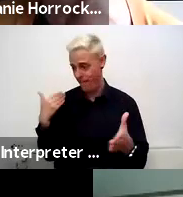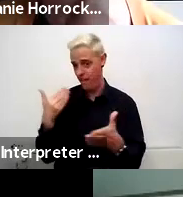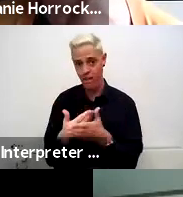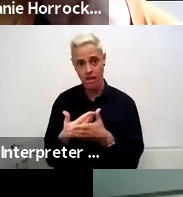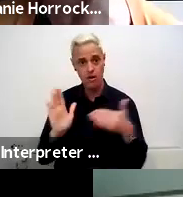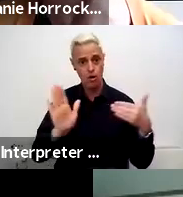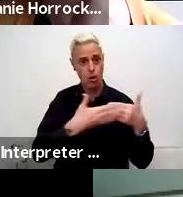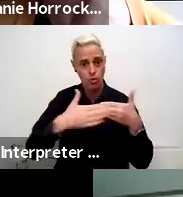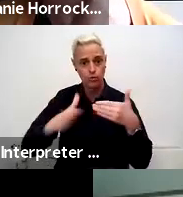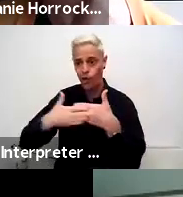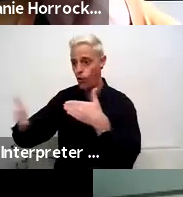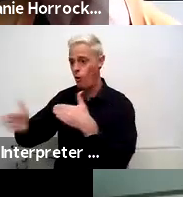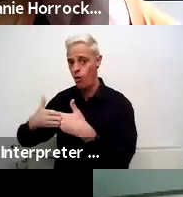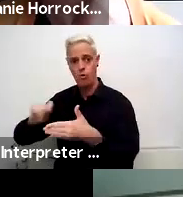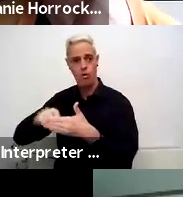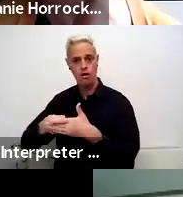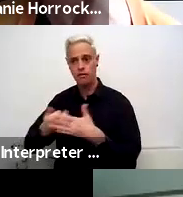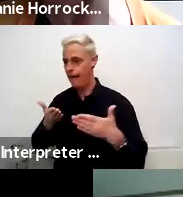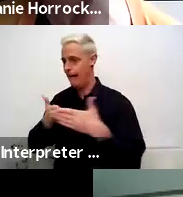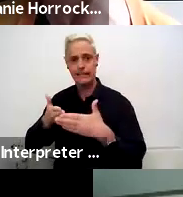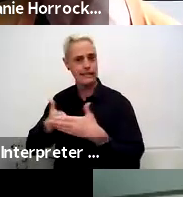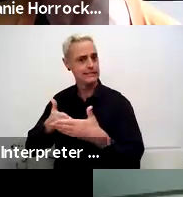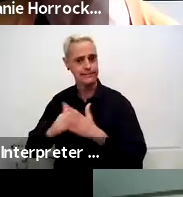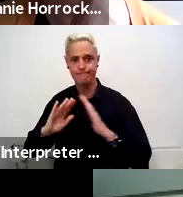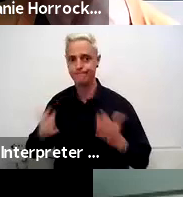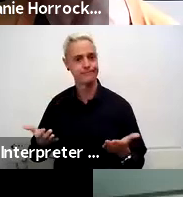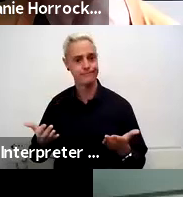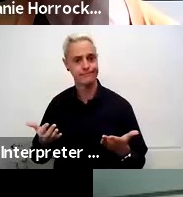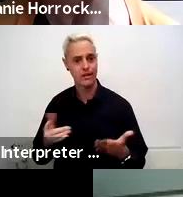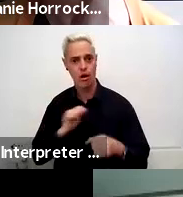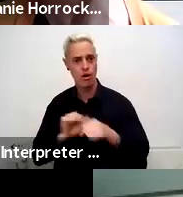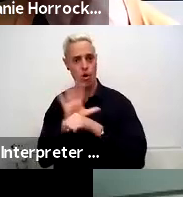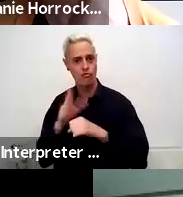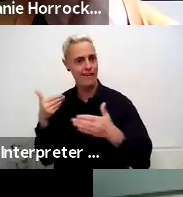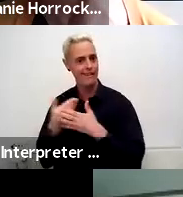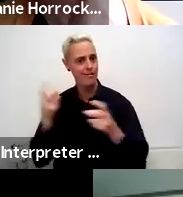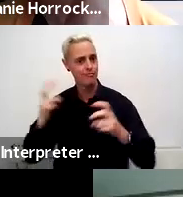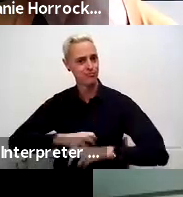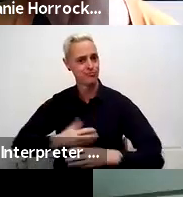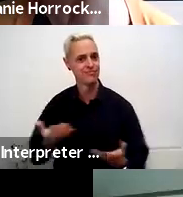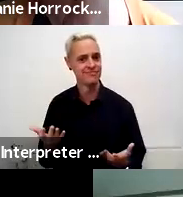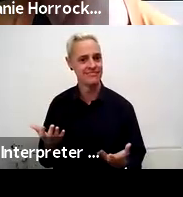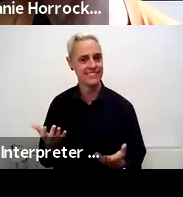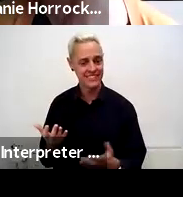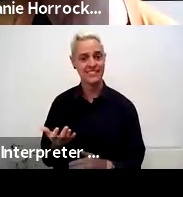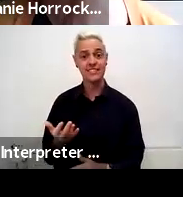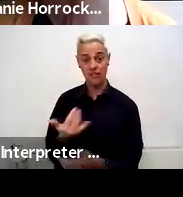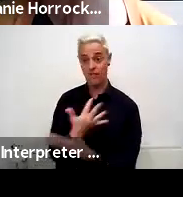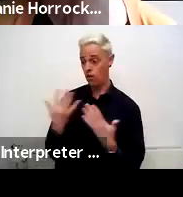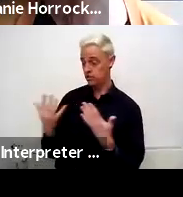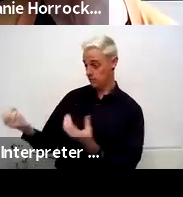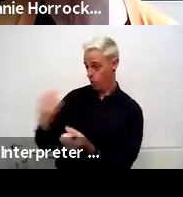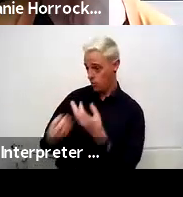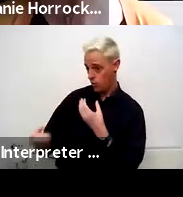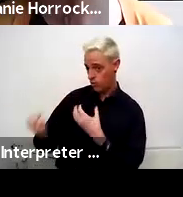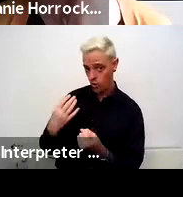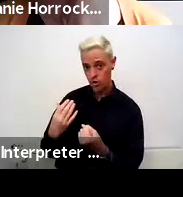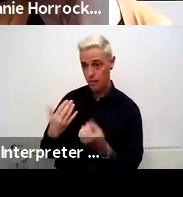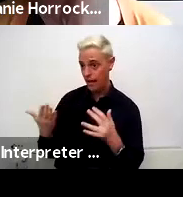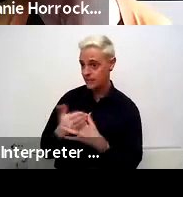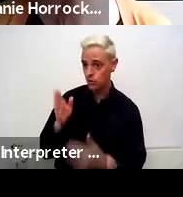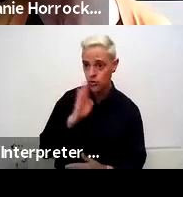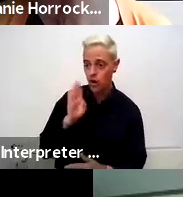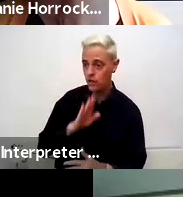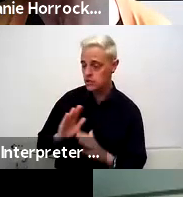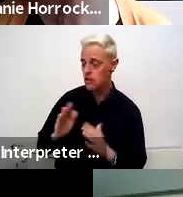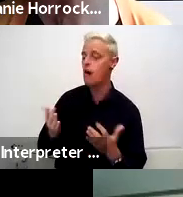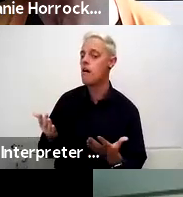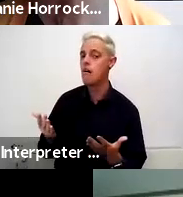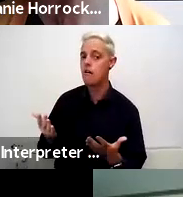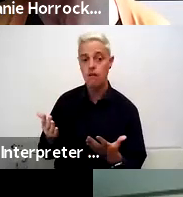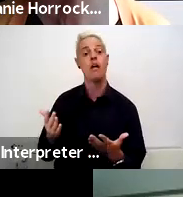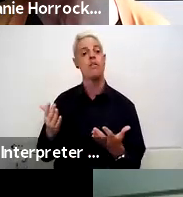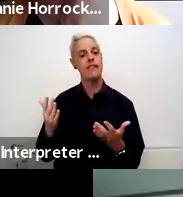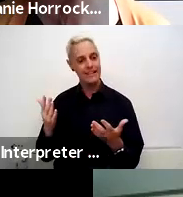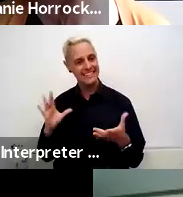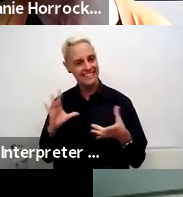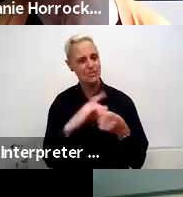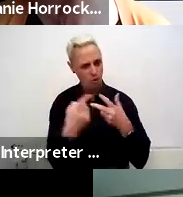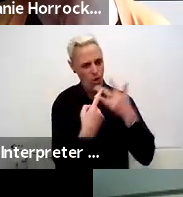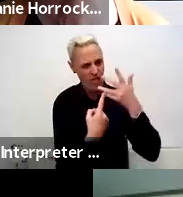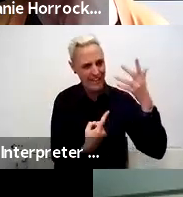Some of them have been closed and your access has been limited, and I've had a number of.